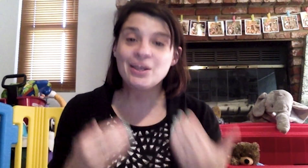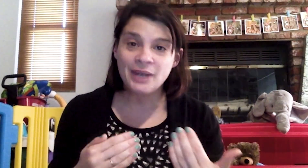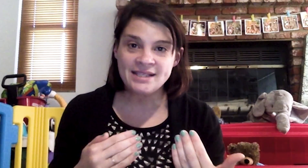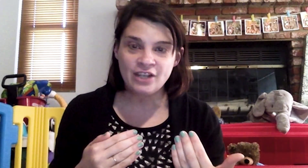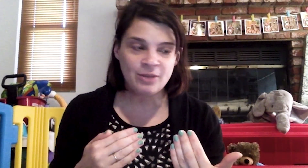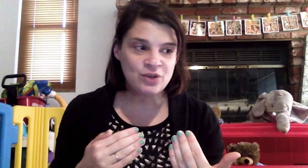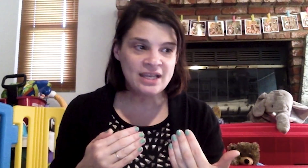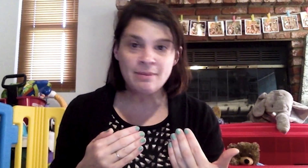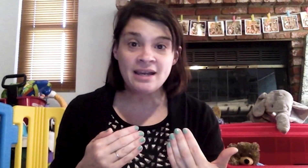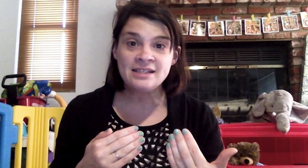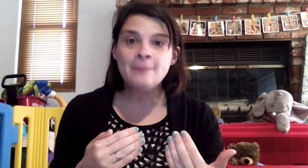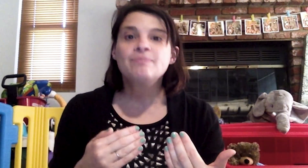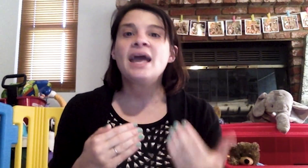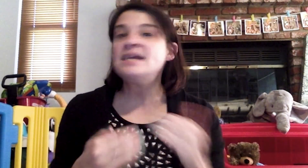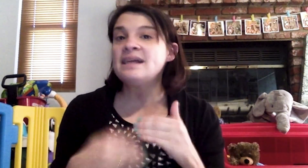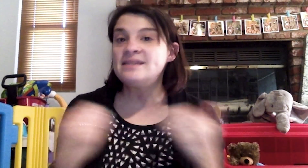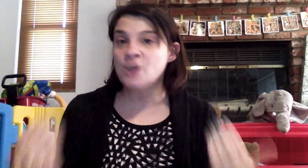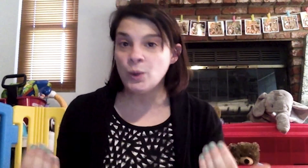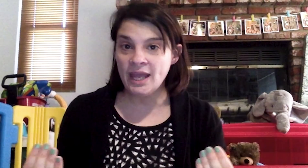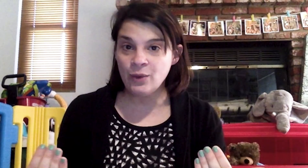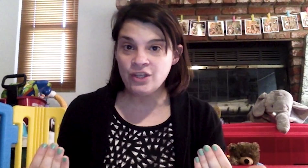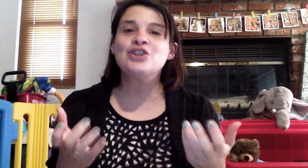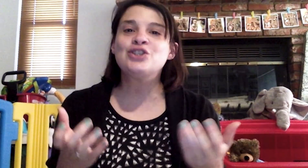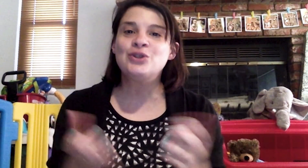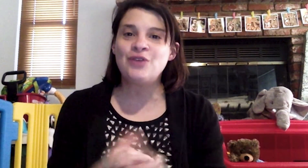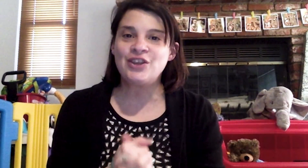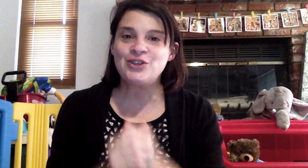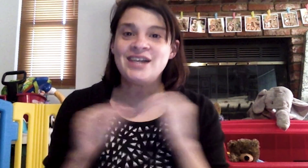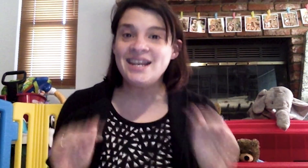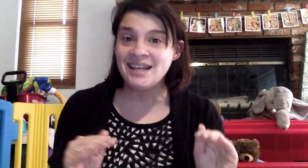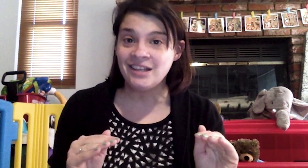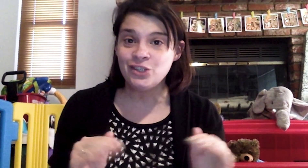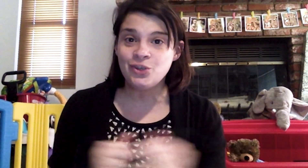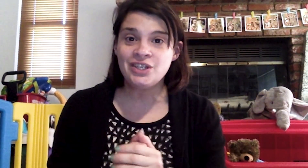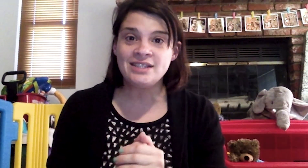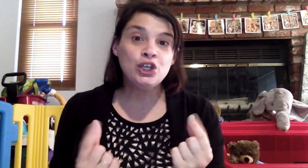And that's where it gets a little bit tricky, because ASL is its own language. There's two different things. There's signed English, which is,